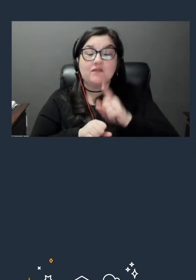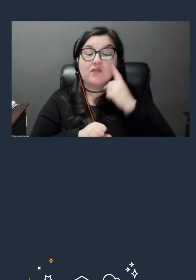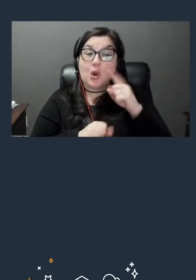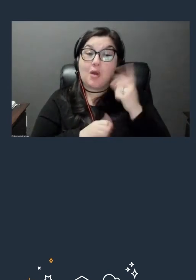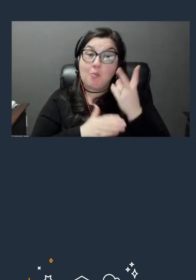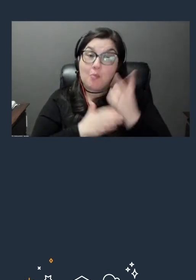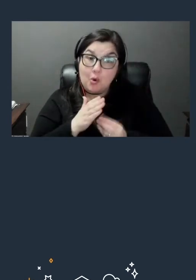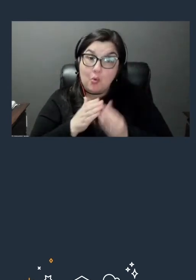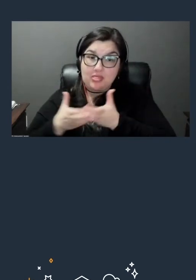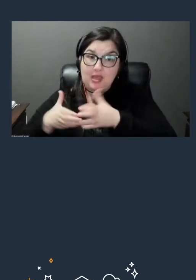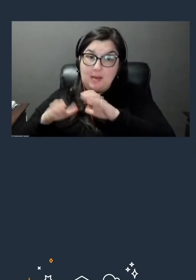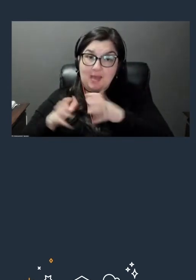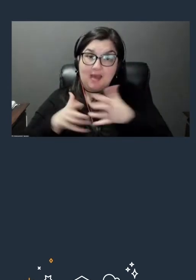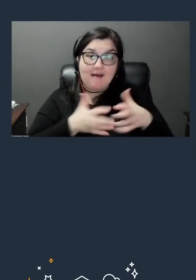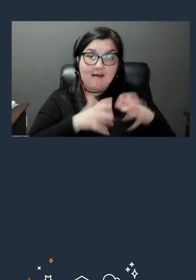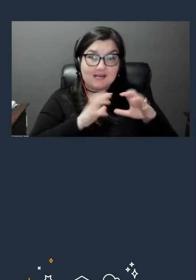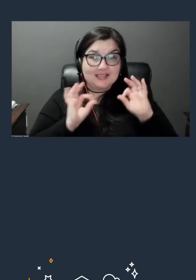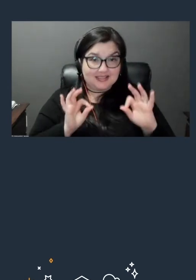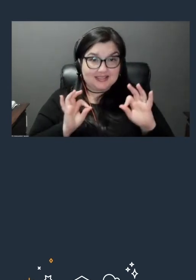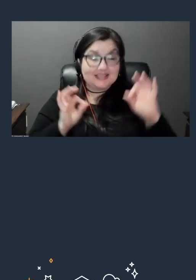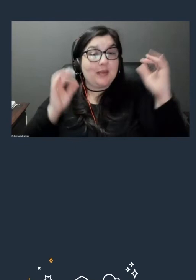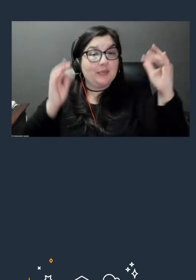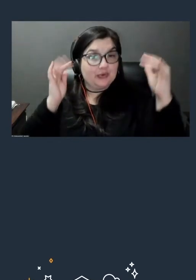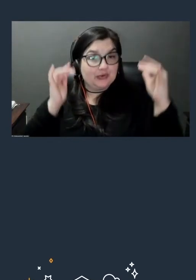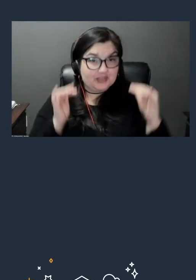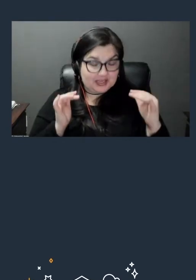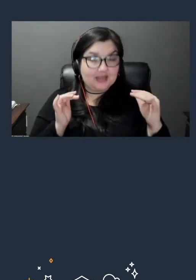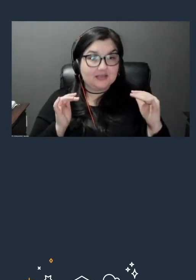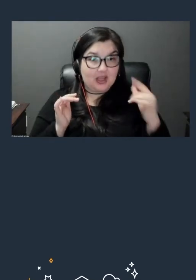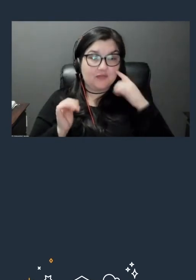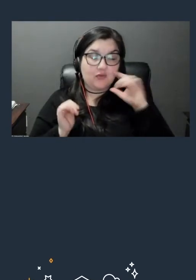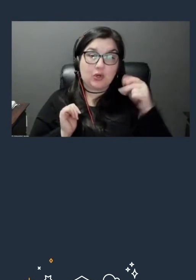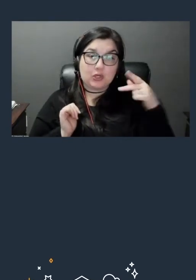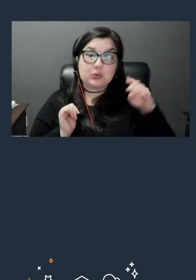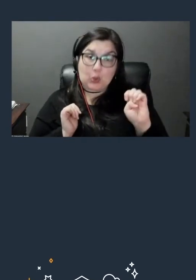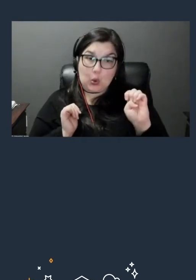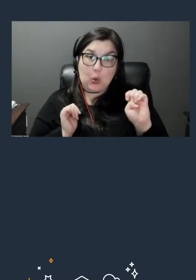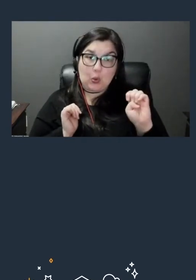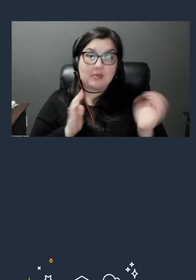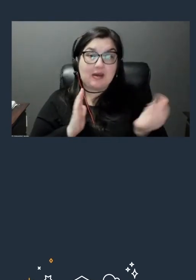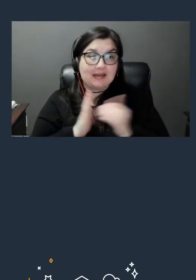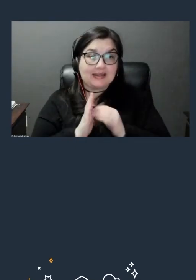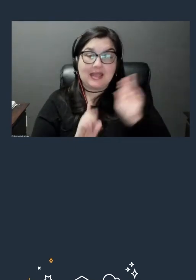All right, moving on. So for scope, again, I'm gonna apply it to all the objects in my bucket.